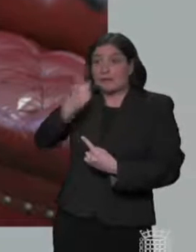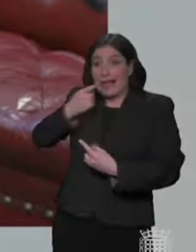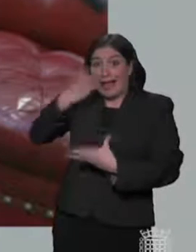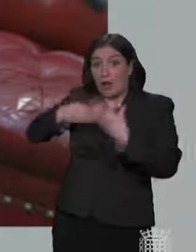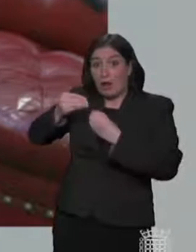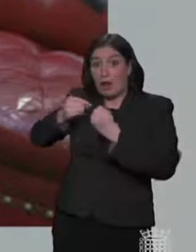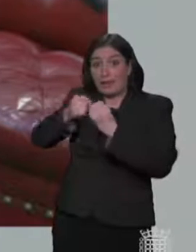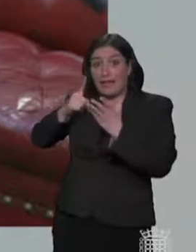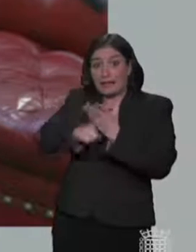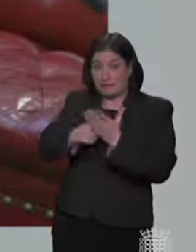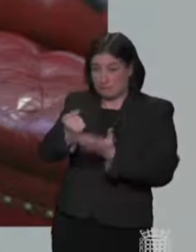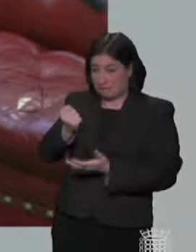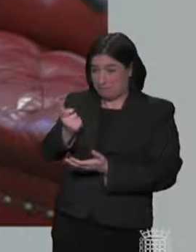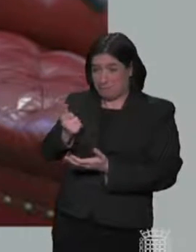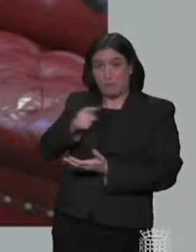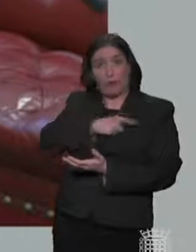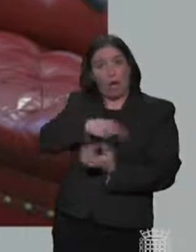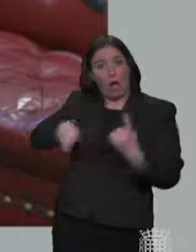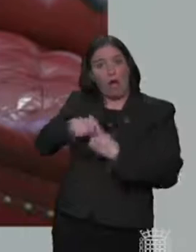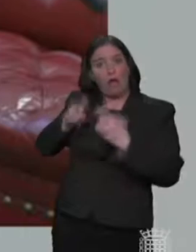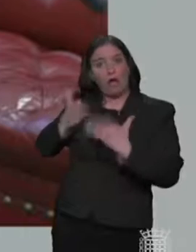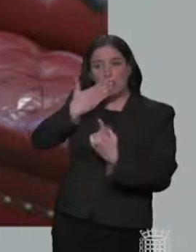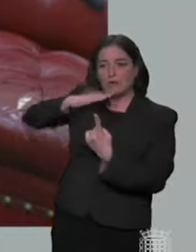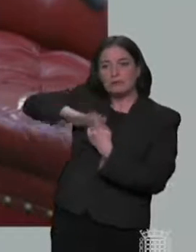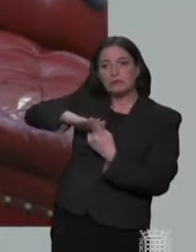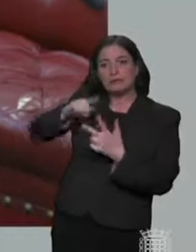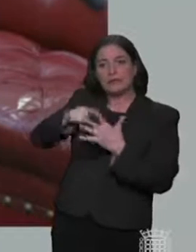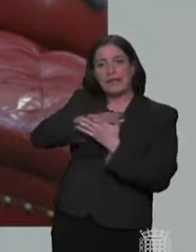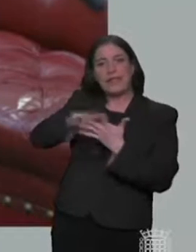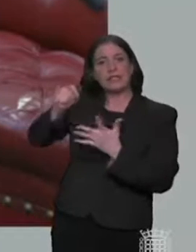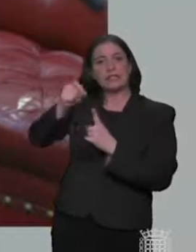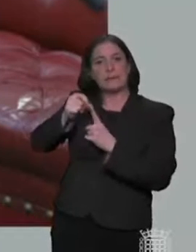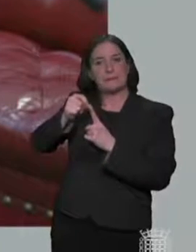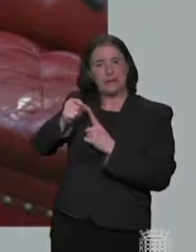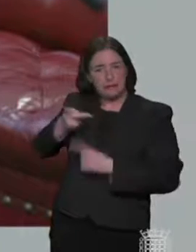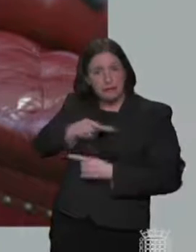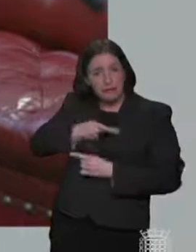learn it which spoken language my lord requires a medical plan in order for a child to learn it